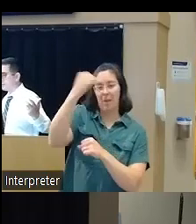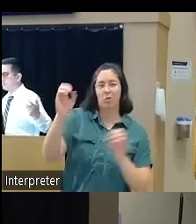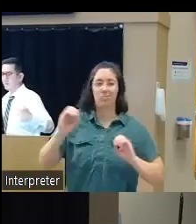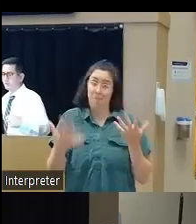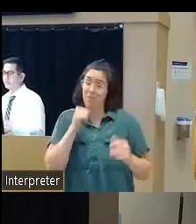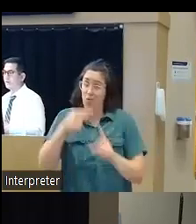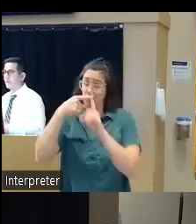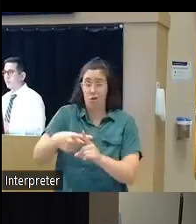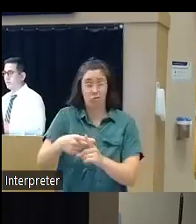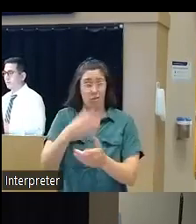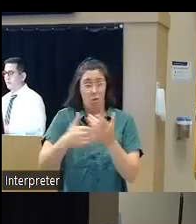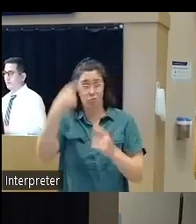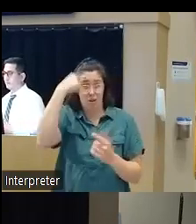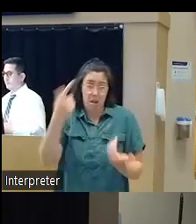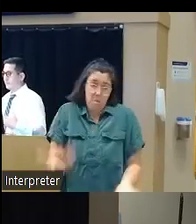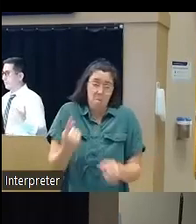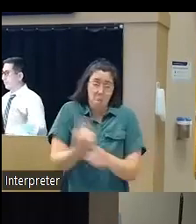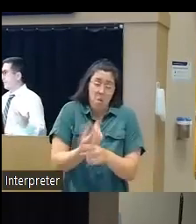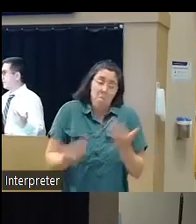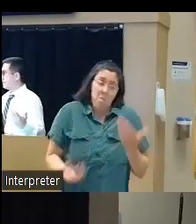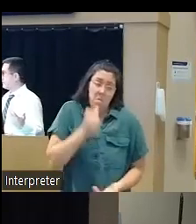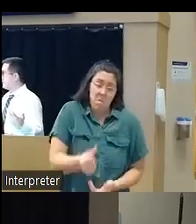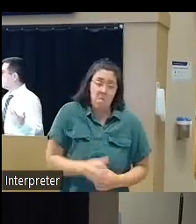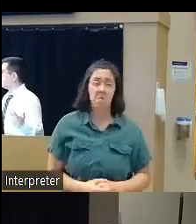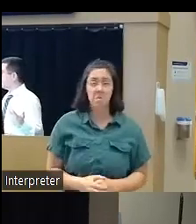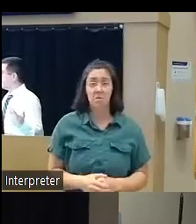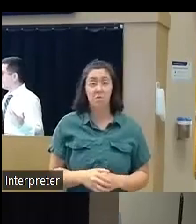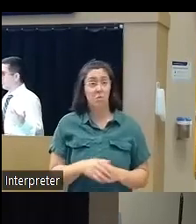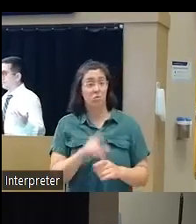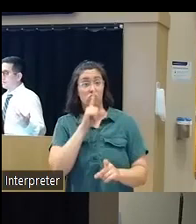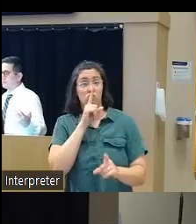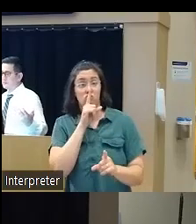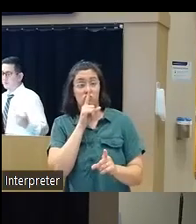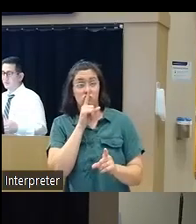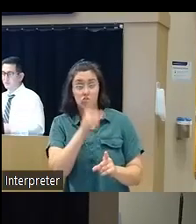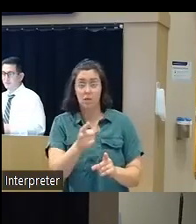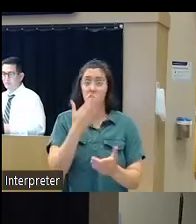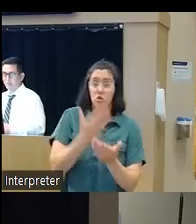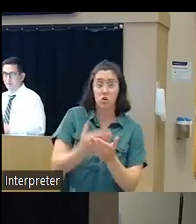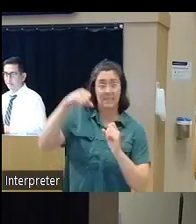right location with the right type of stimulation so maybe Delta stimulation is the way to go